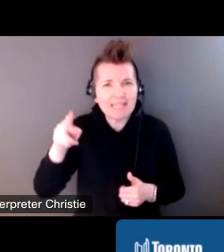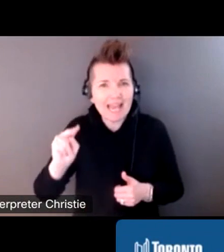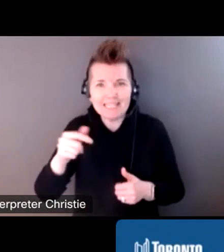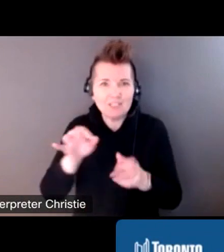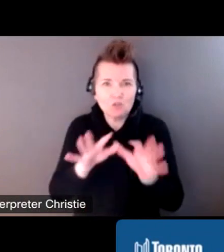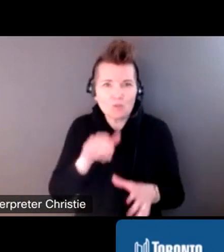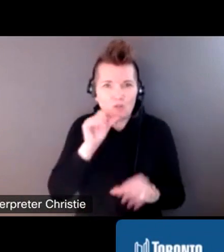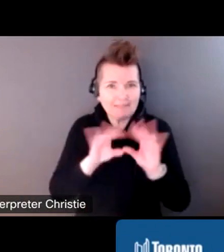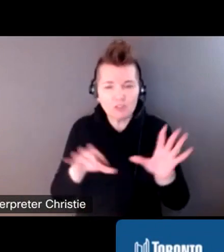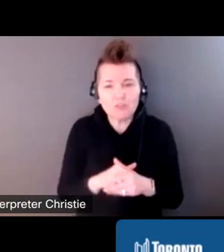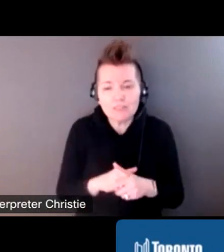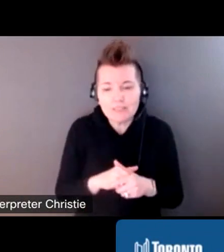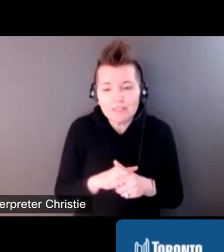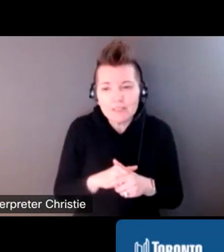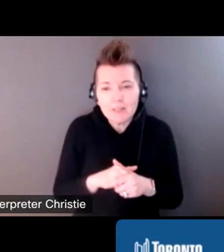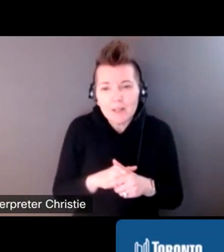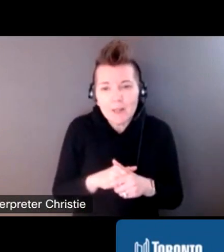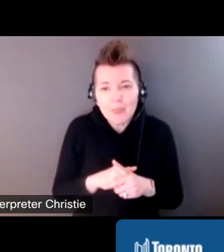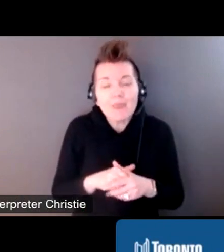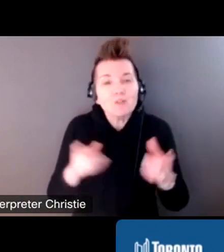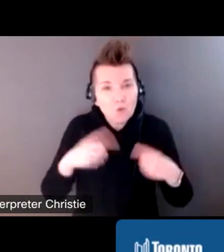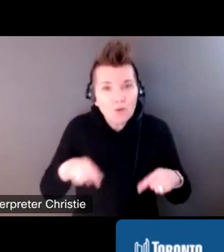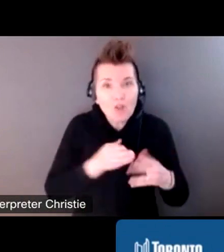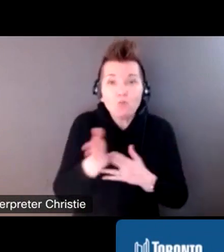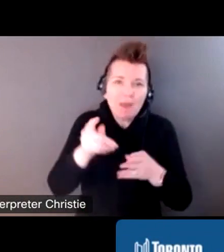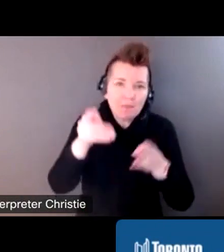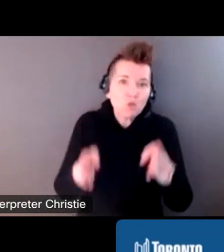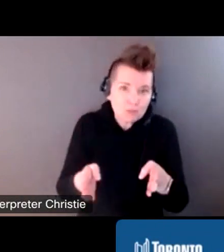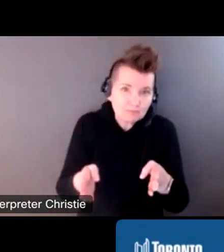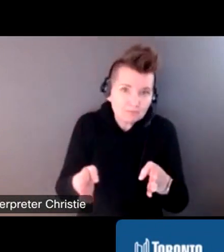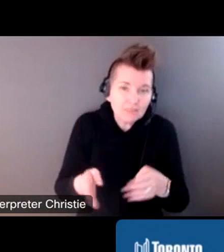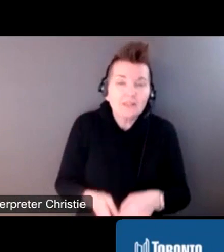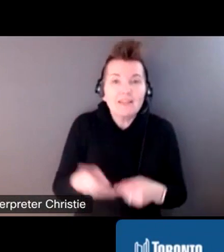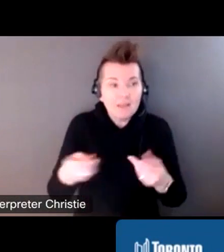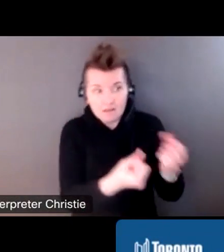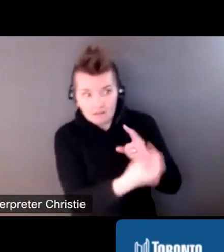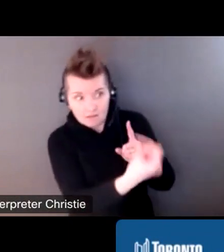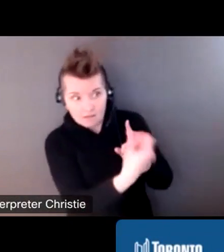that priority has been given to any changes that are necessary within those work zones